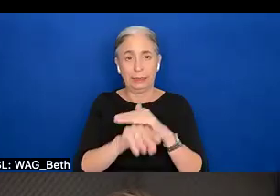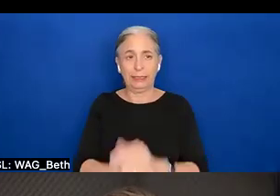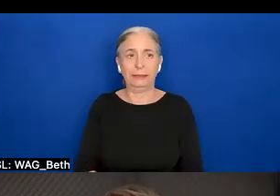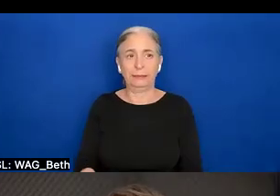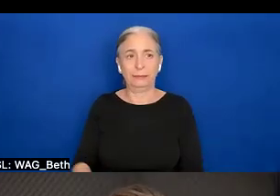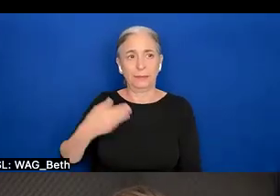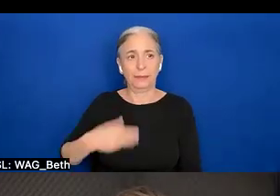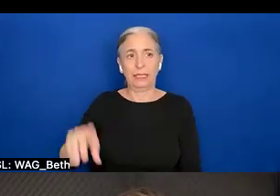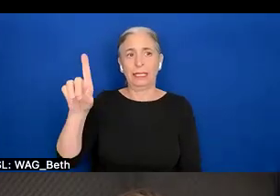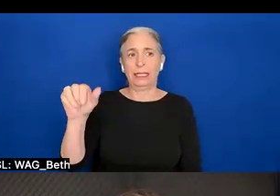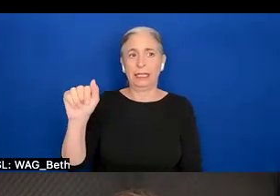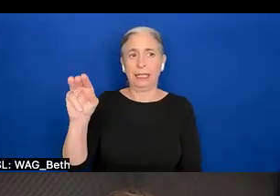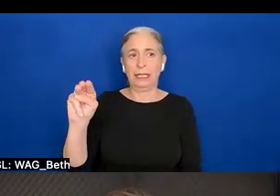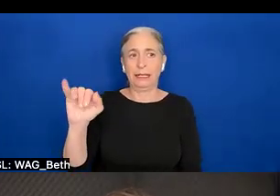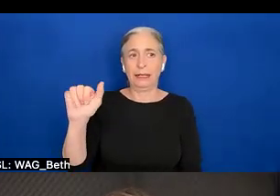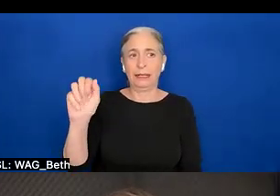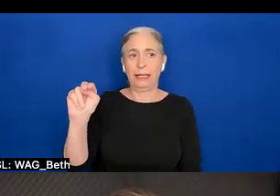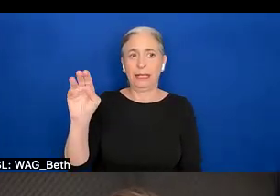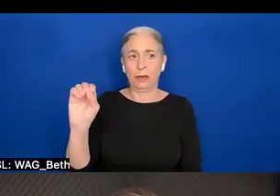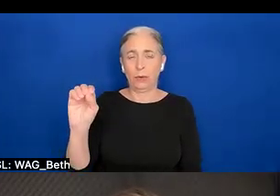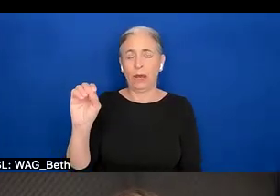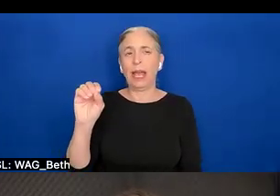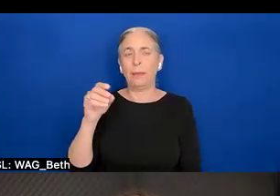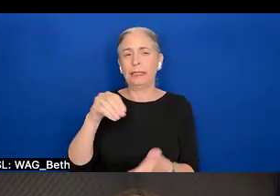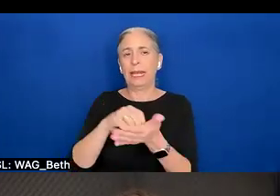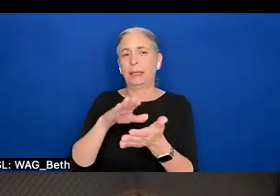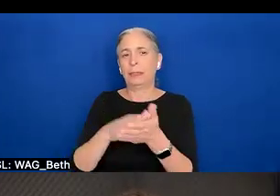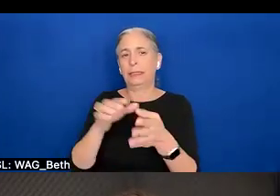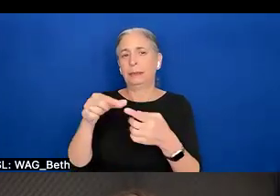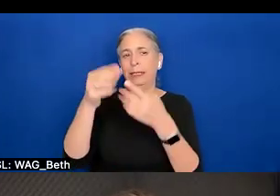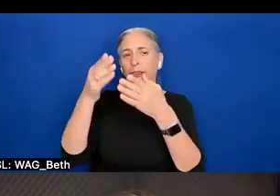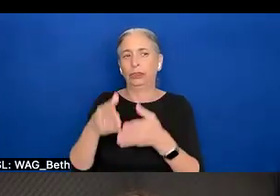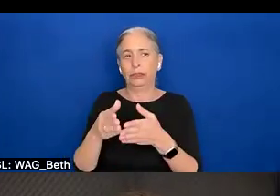I am Damiano, accessible document specialist, member of